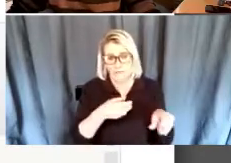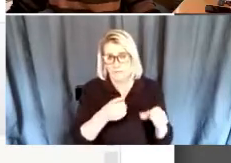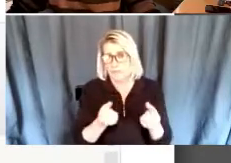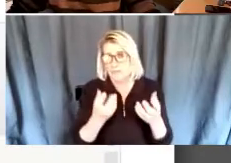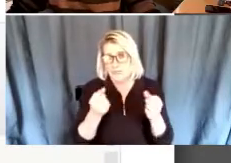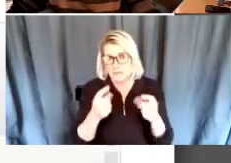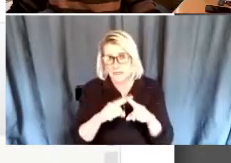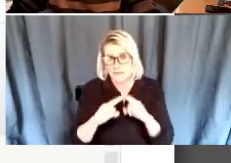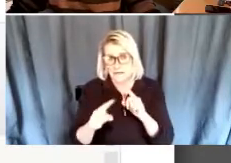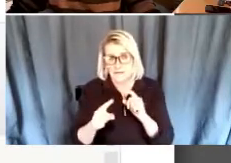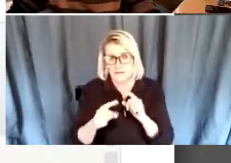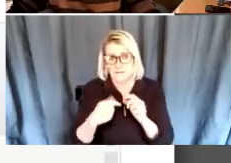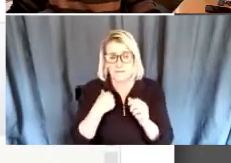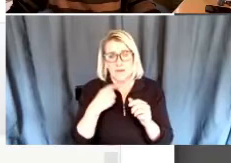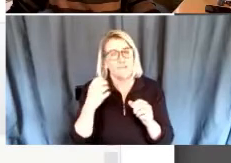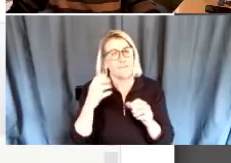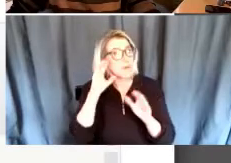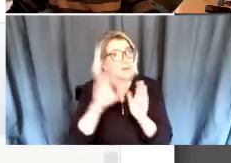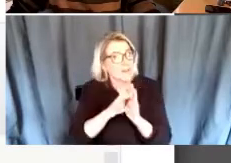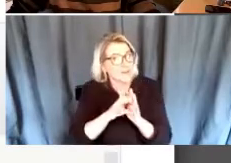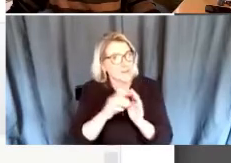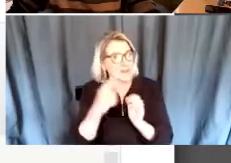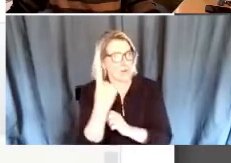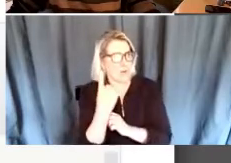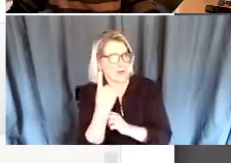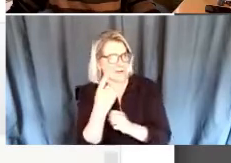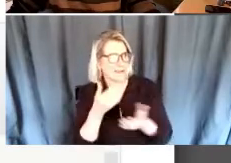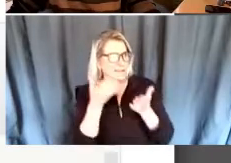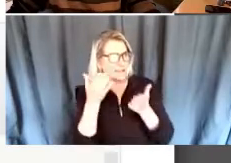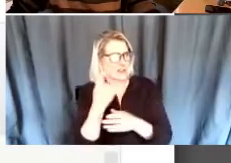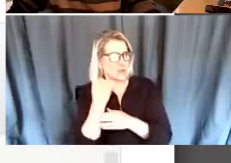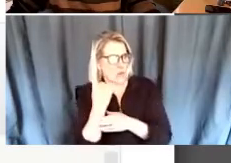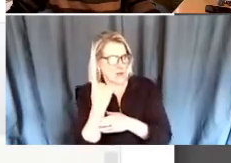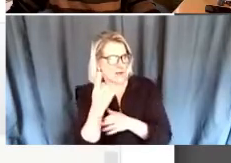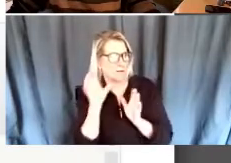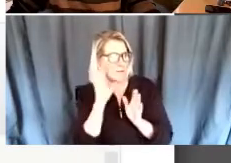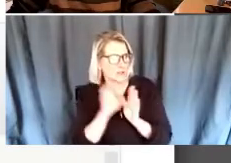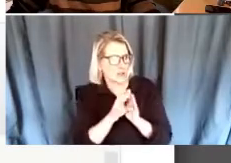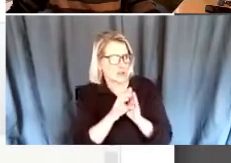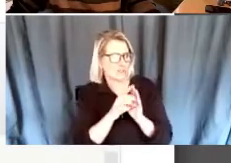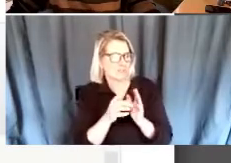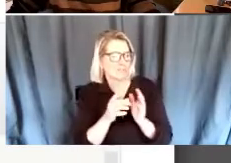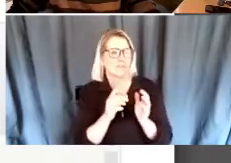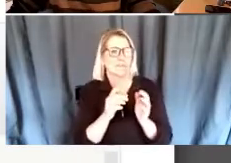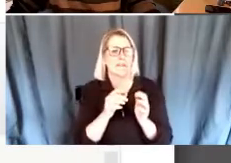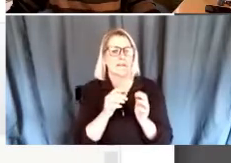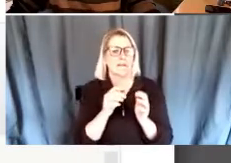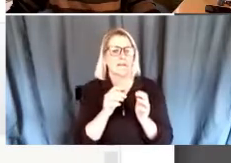image. 14:30:09 Select the image that you're going